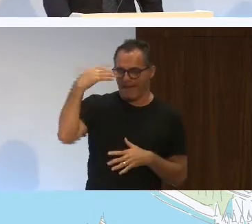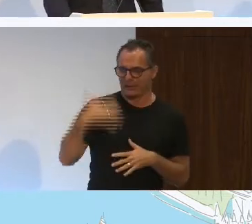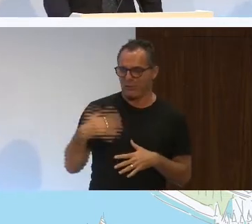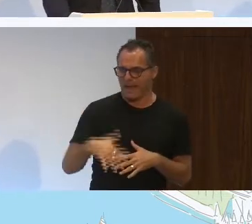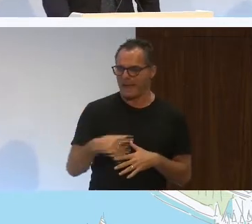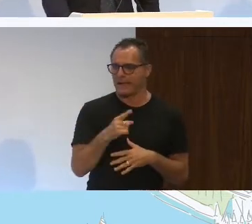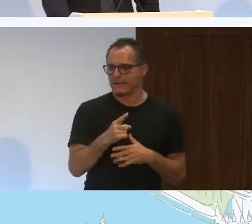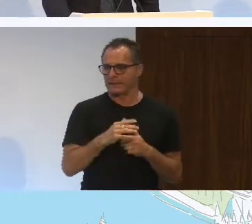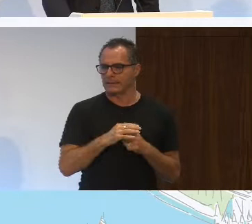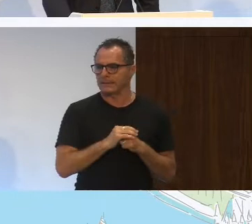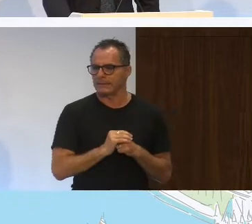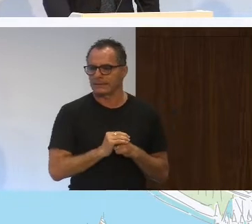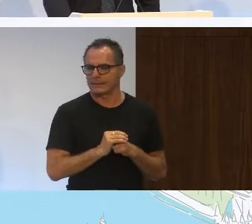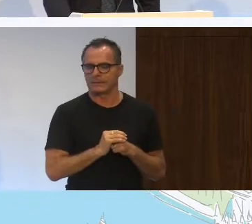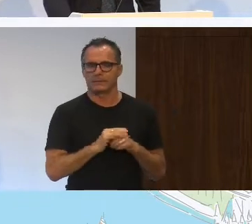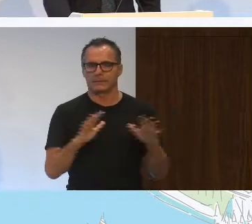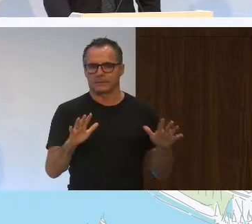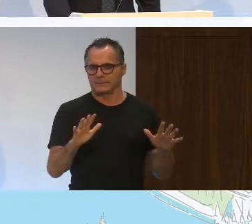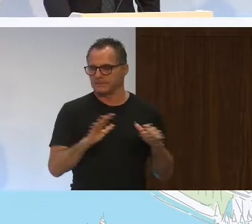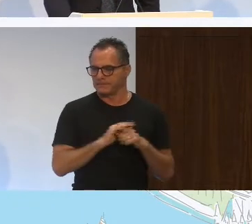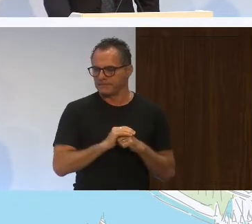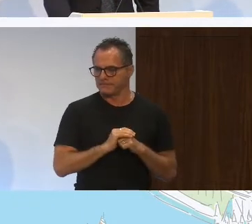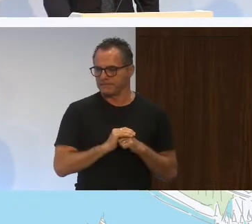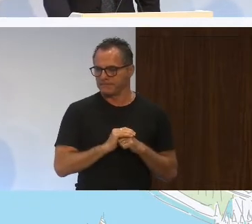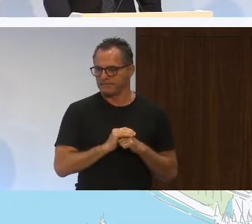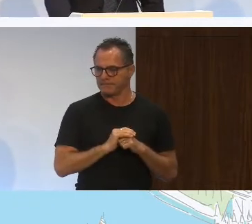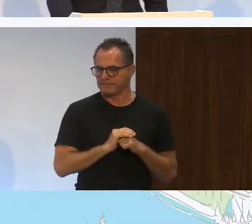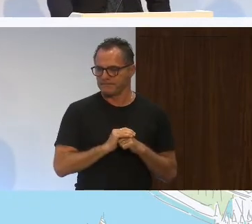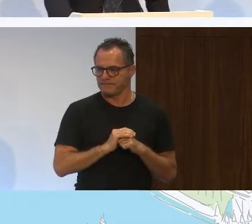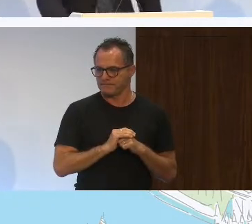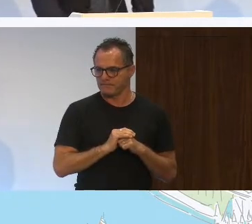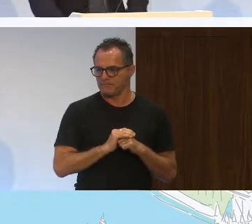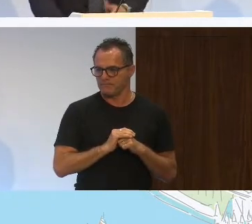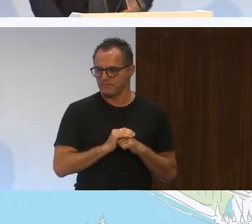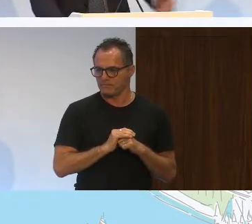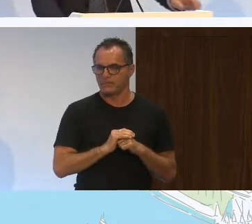Well, these are my conflict of interest. Vestibular migraine.